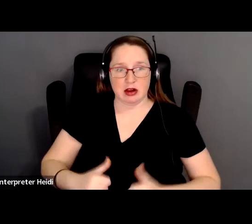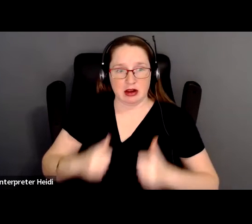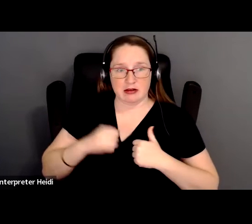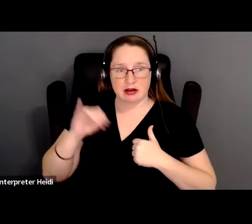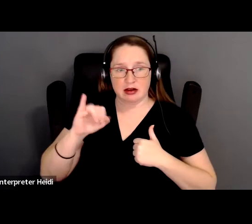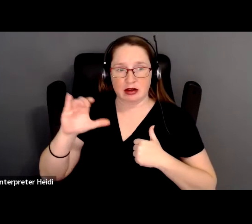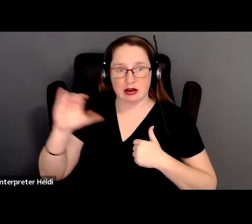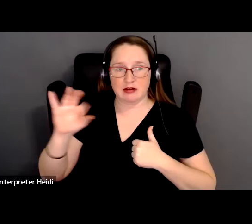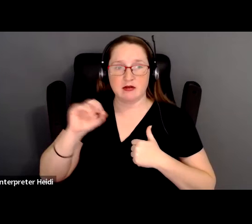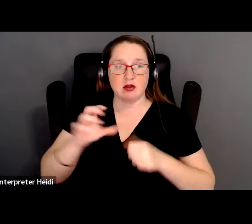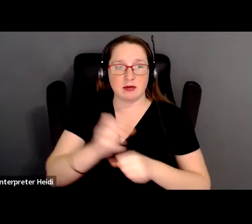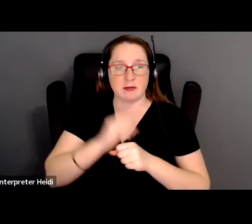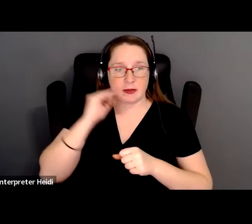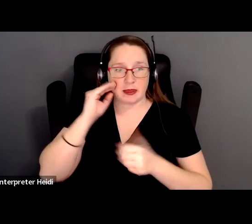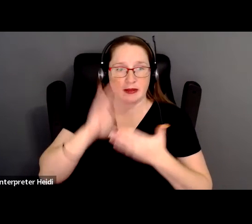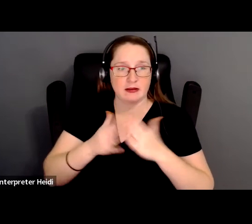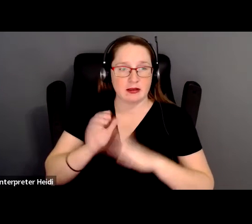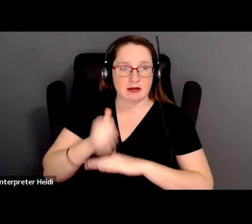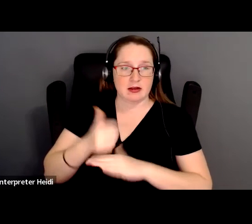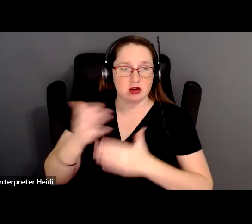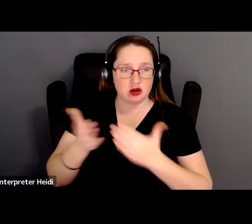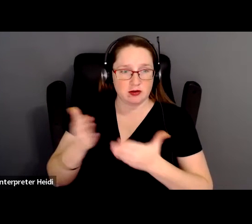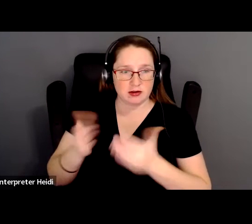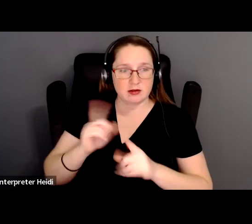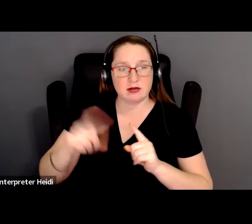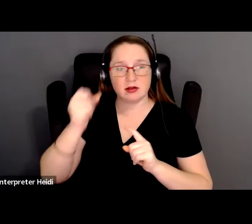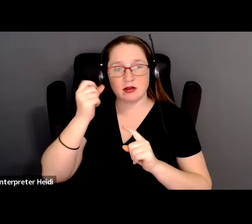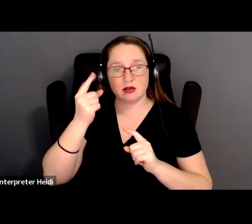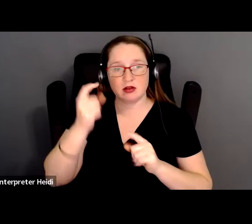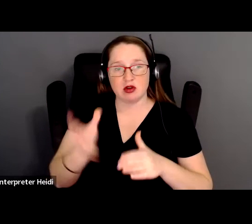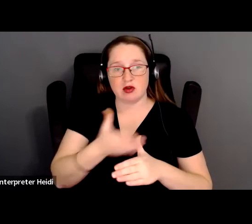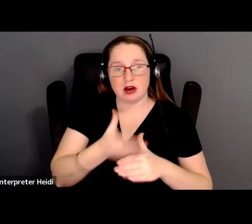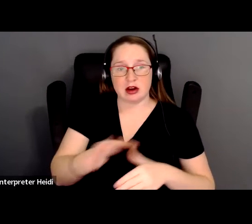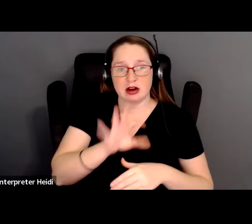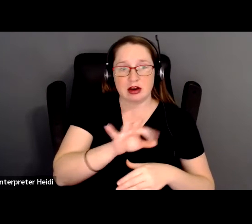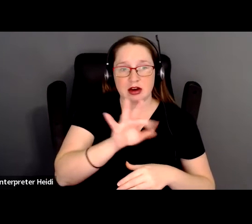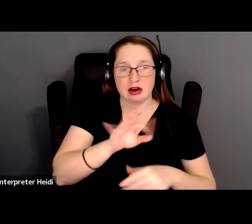Or getting home and community based services. But the range is from 99 people per 100,000